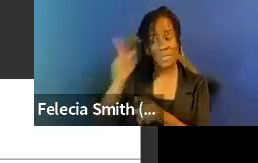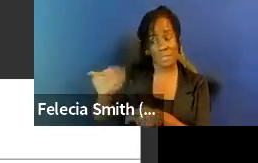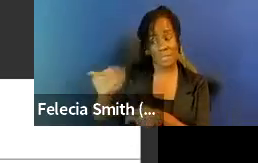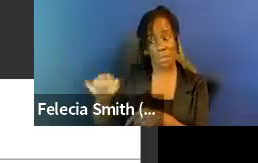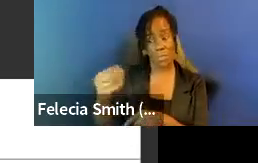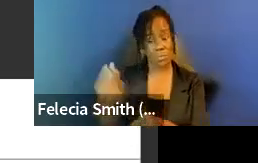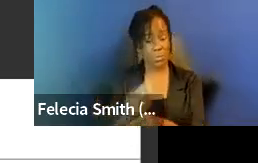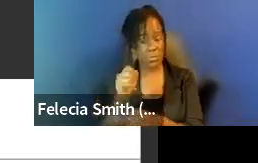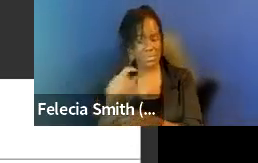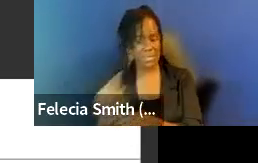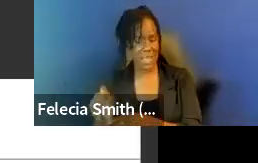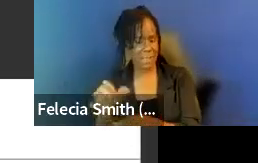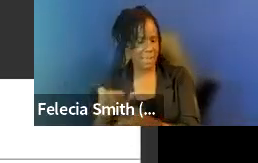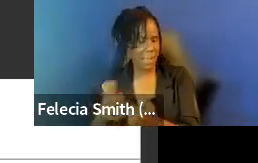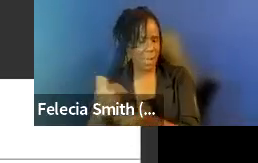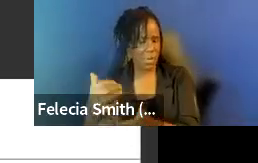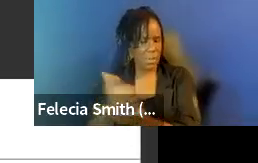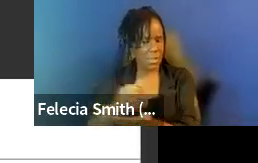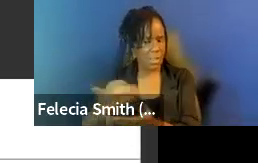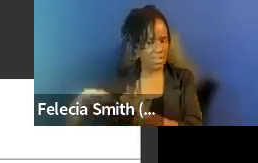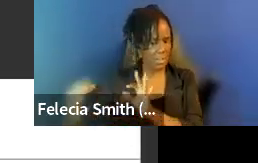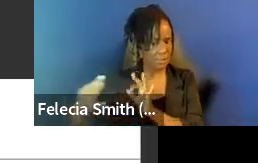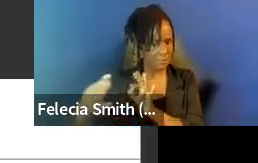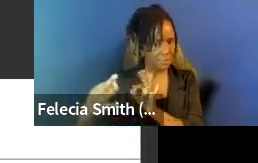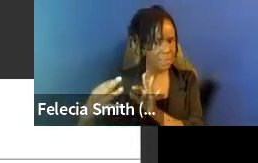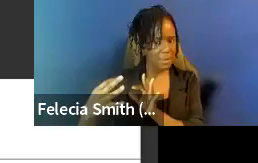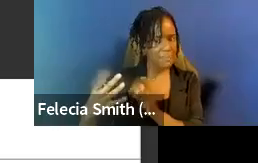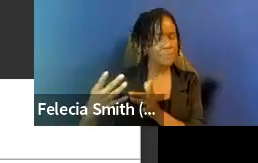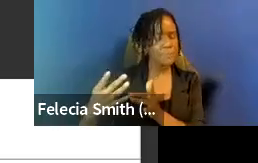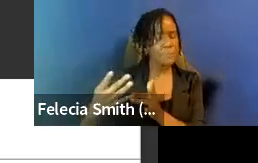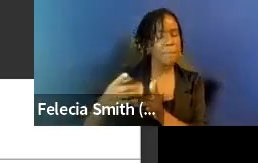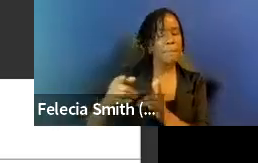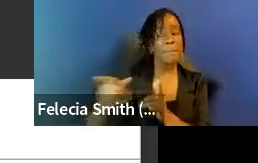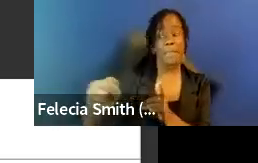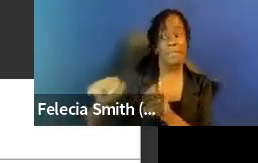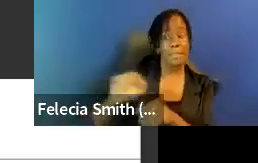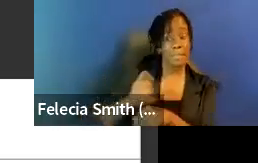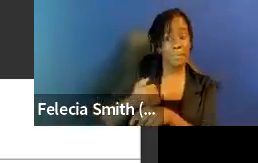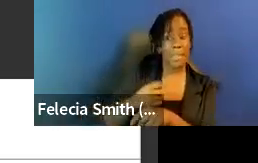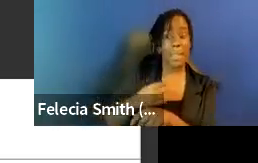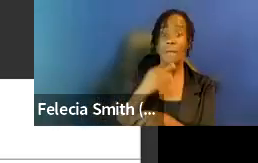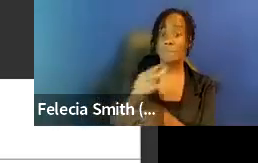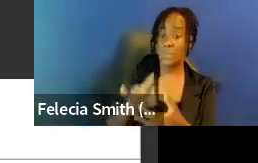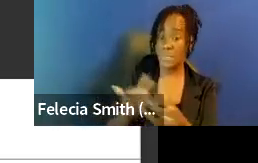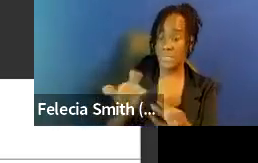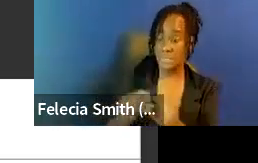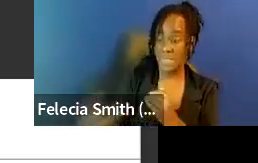assessments we did we were looking at different health apps